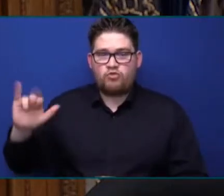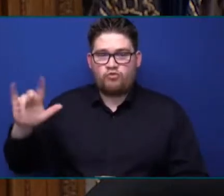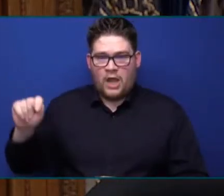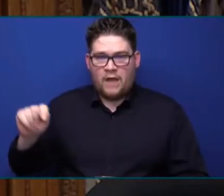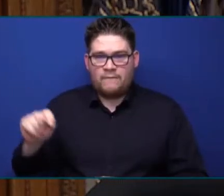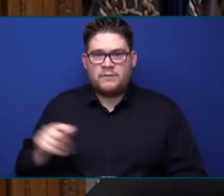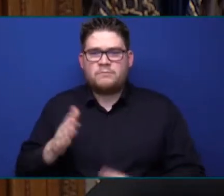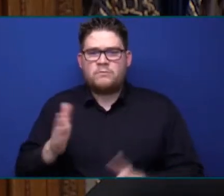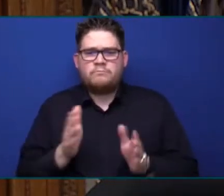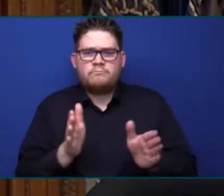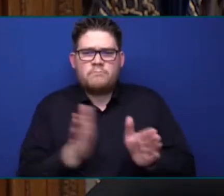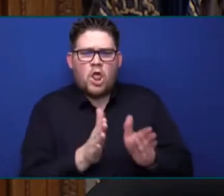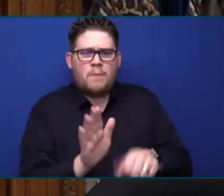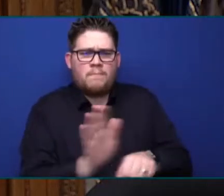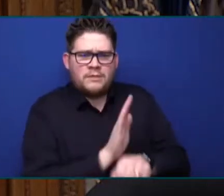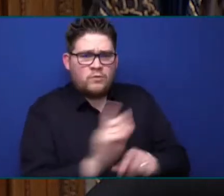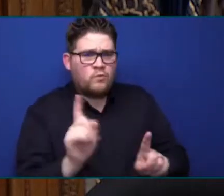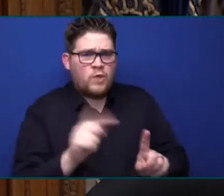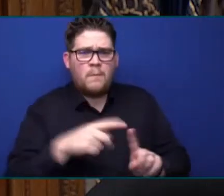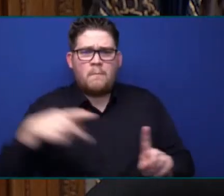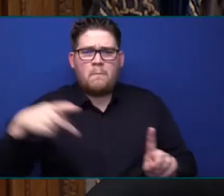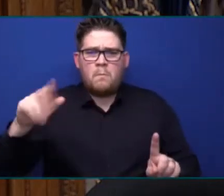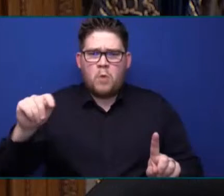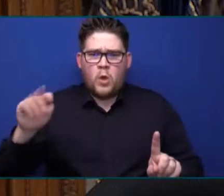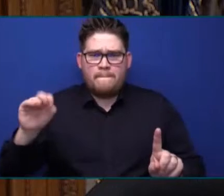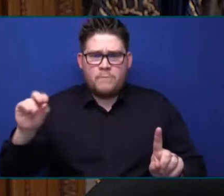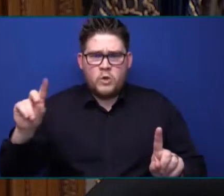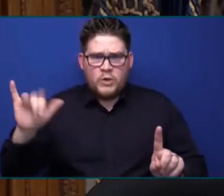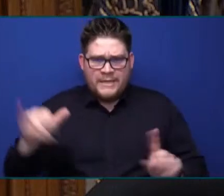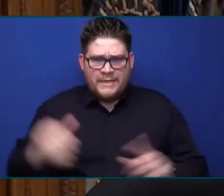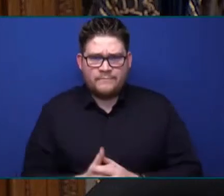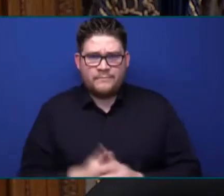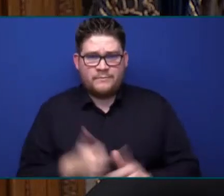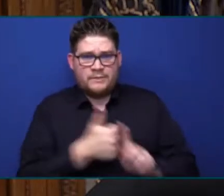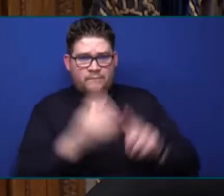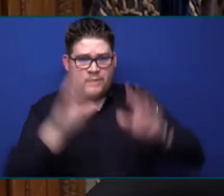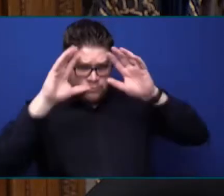is a group of business leaders who are committed to creating inclusive and accessible workplaces.